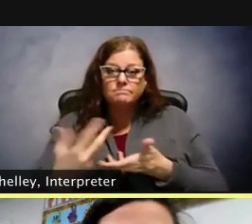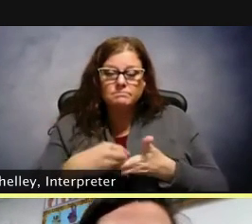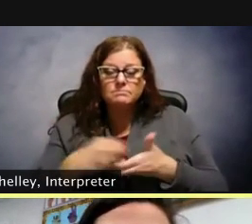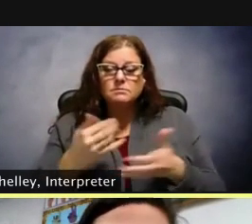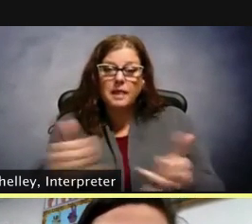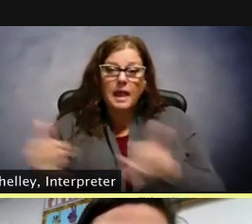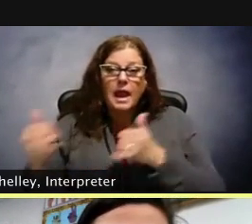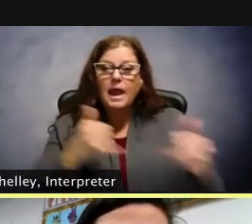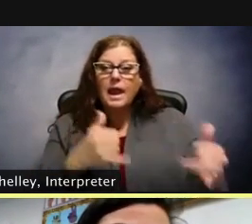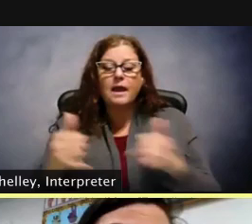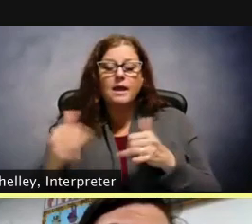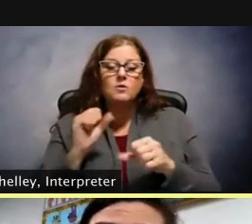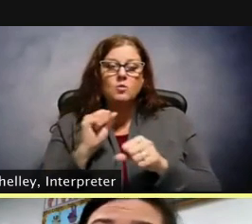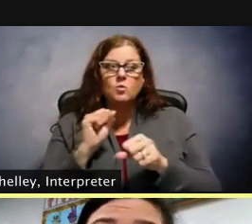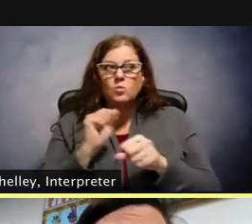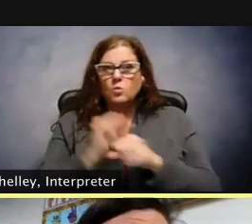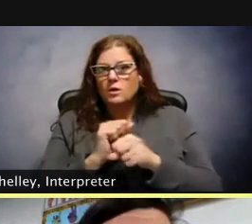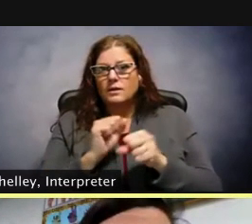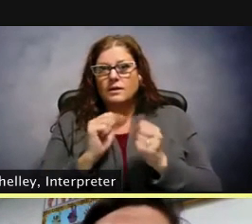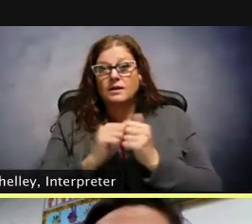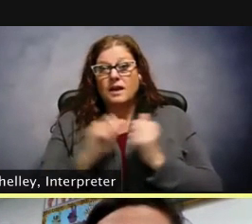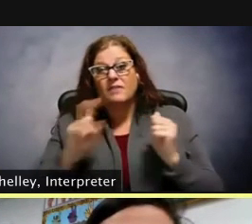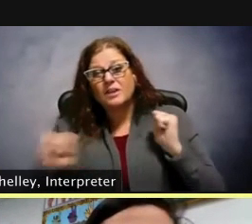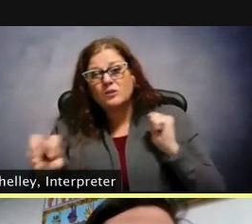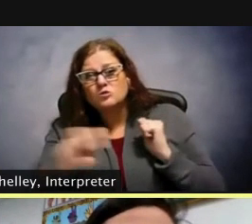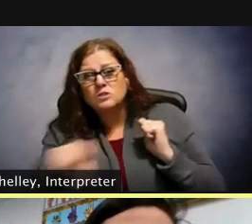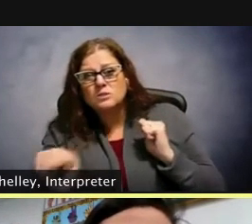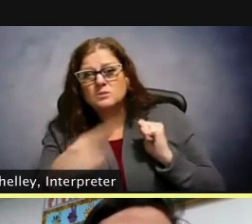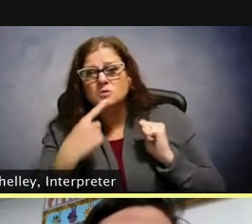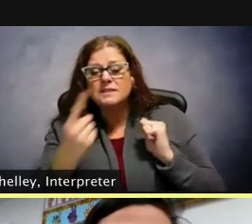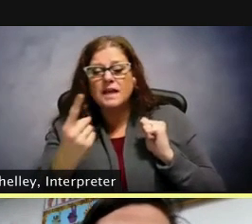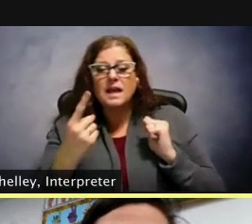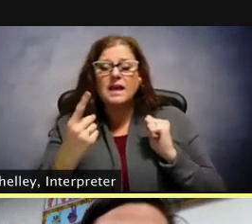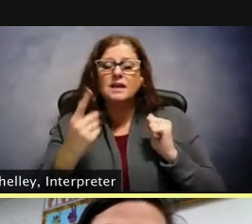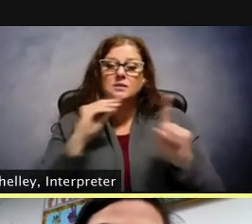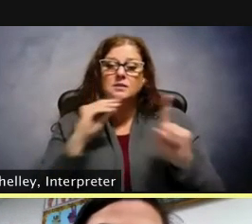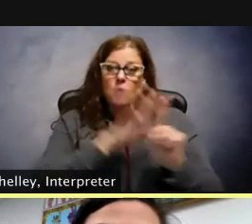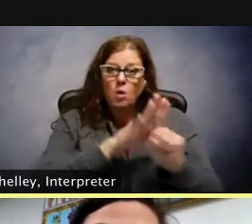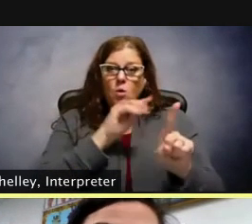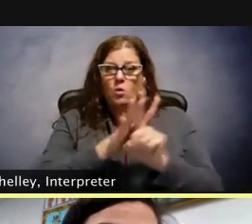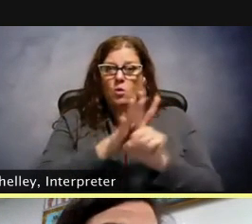for working, you know, on field trips like you were saying and being exposed to not only the DHH